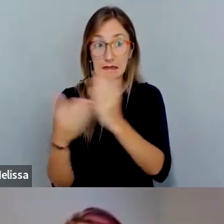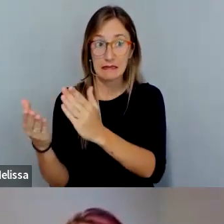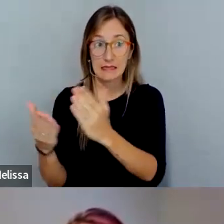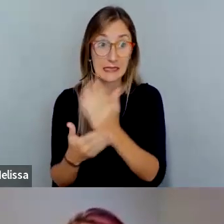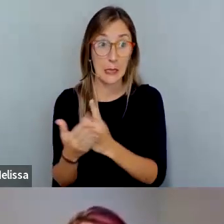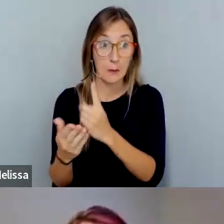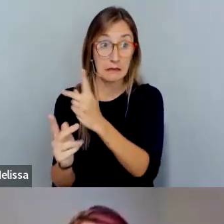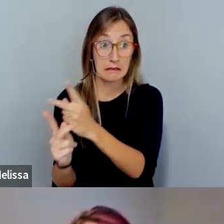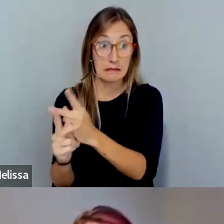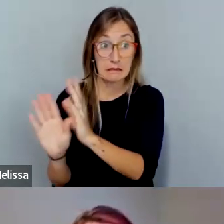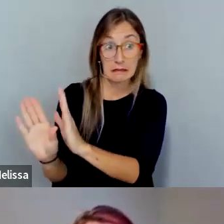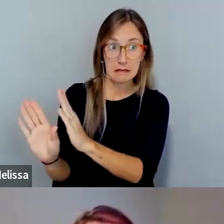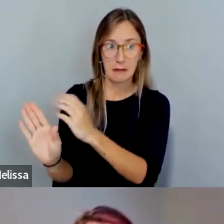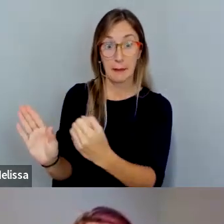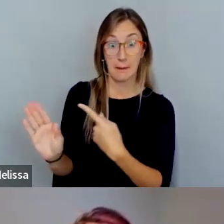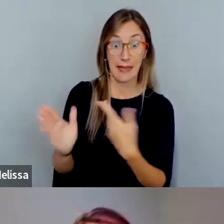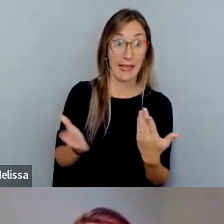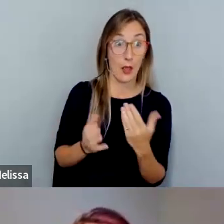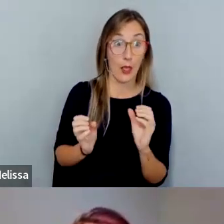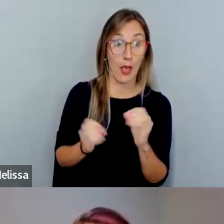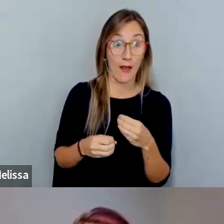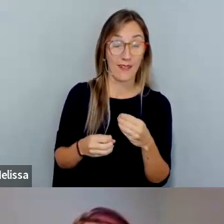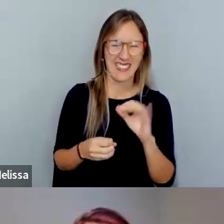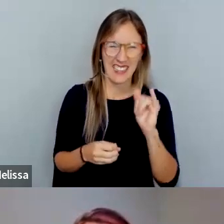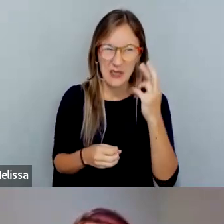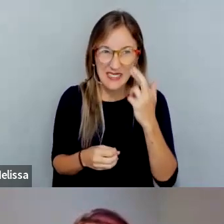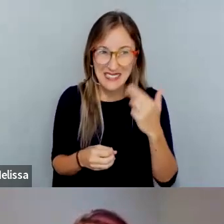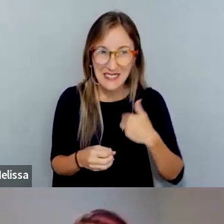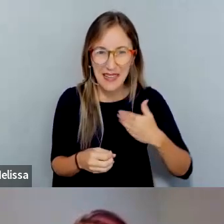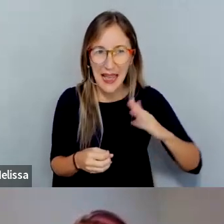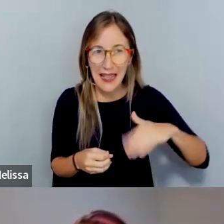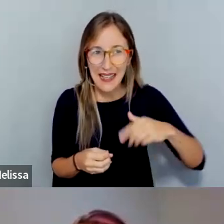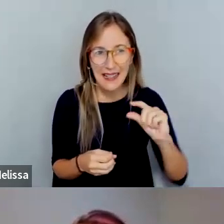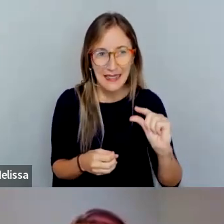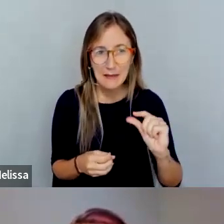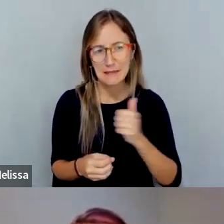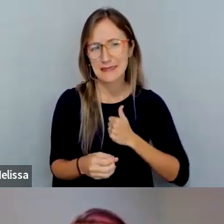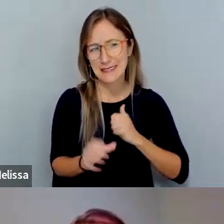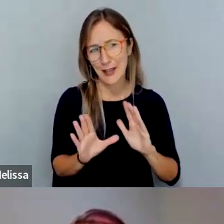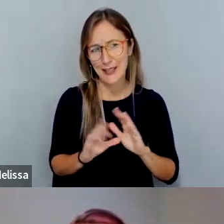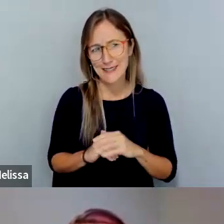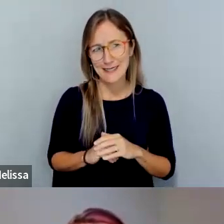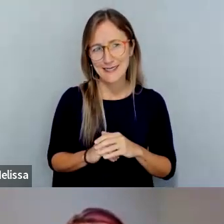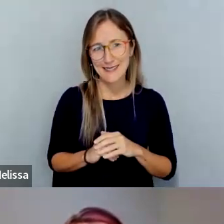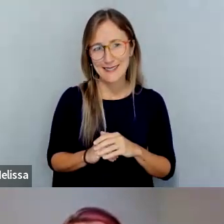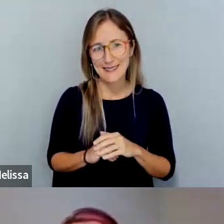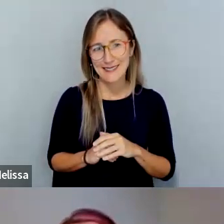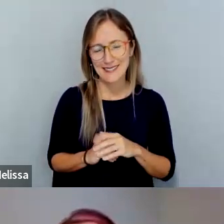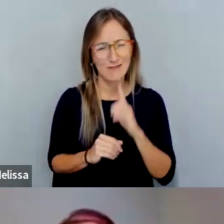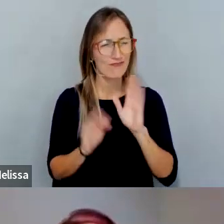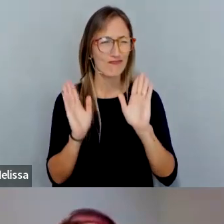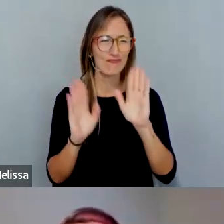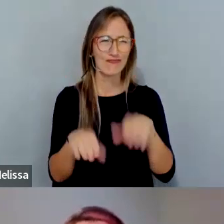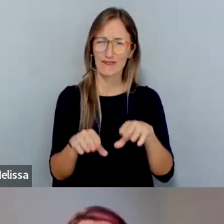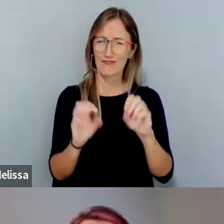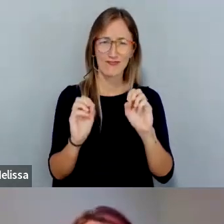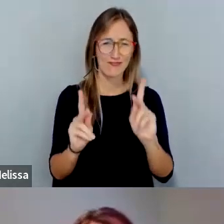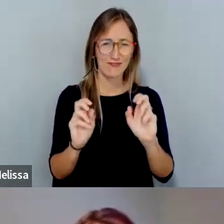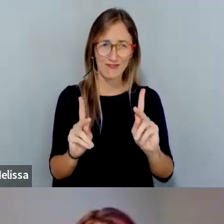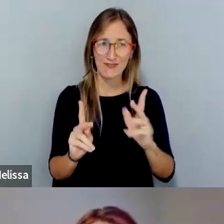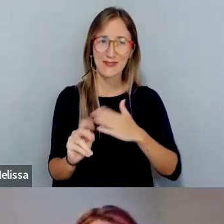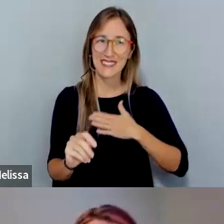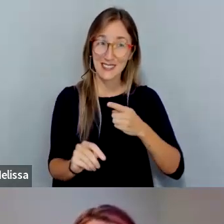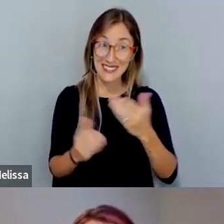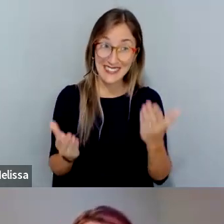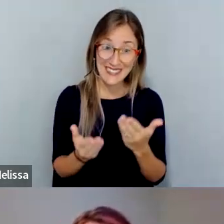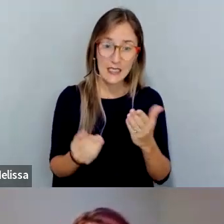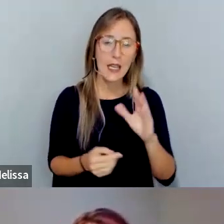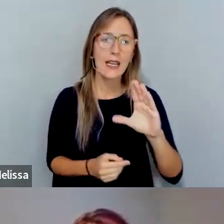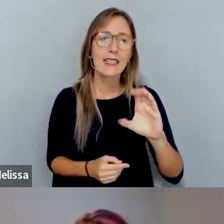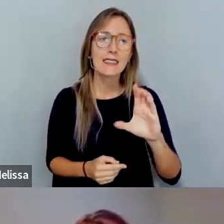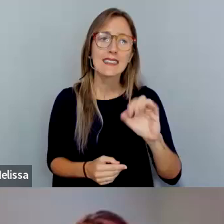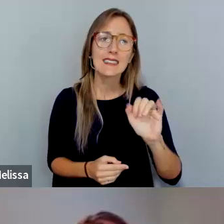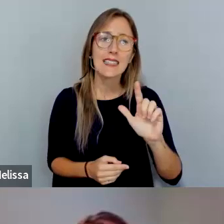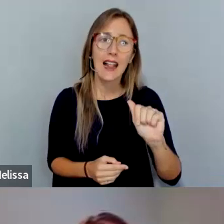: I am from Idaho. It's very hot today. I went to pick up my daughter